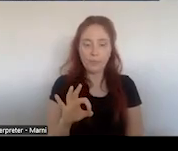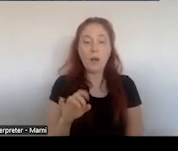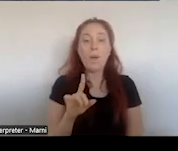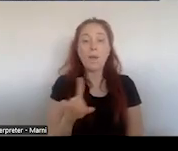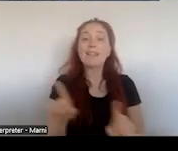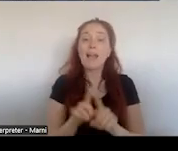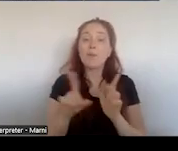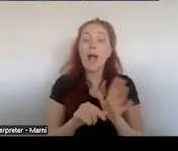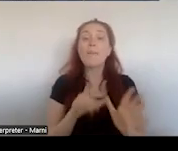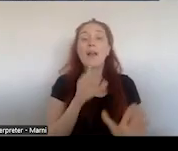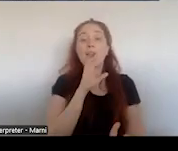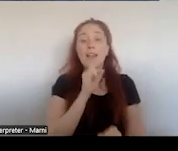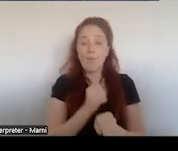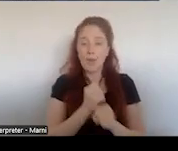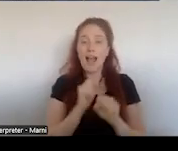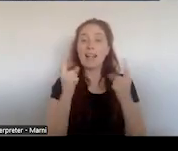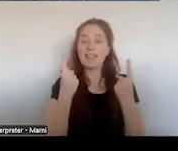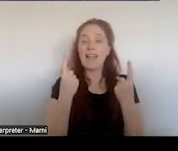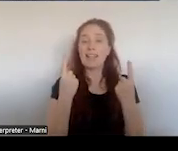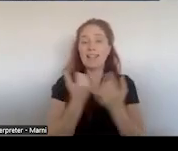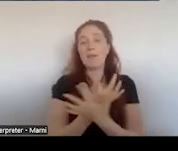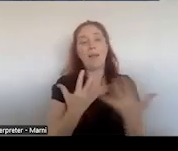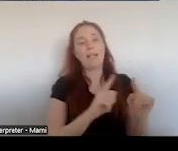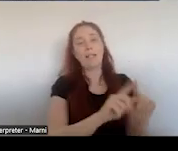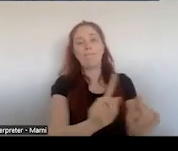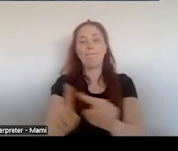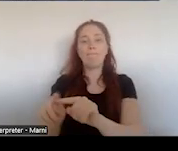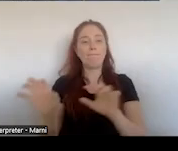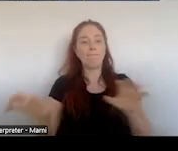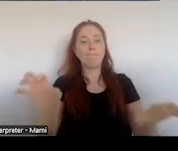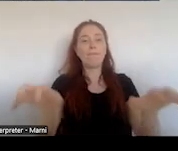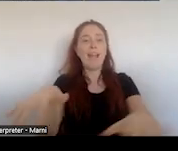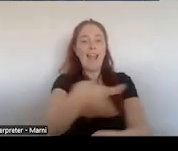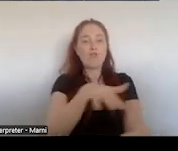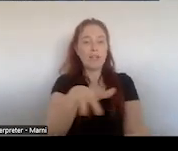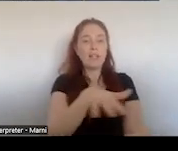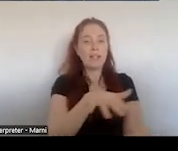parts of the sector have really experienced significant challenges to their sustainability